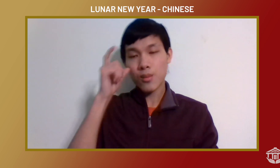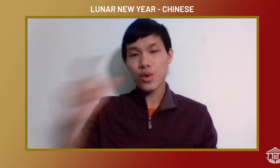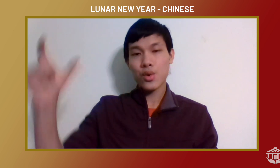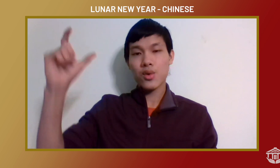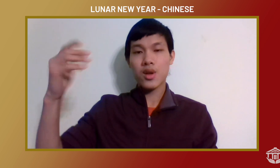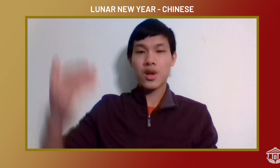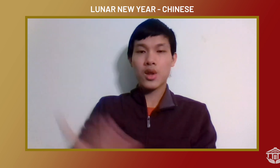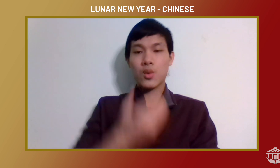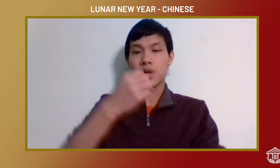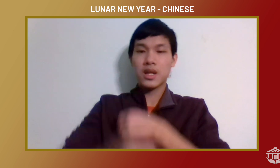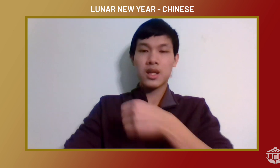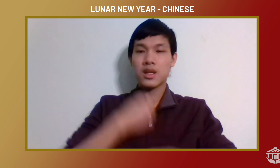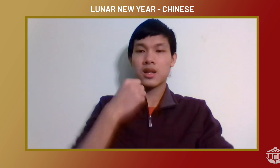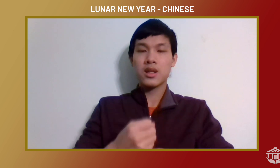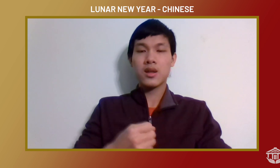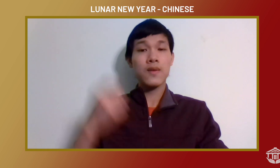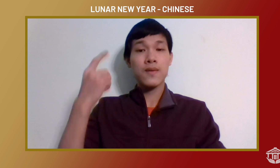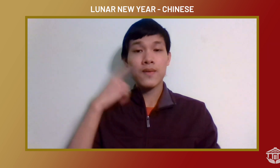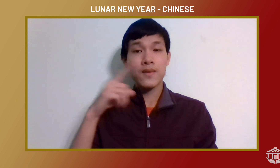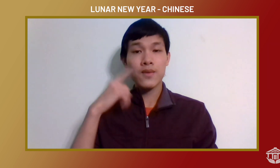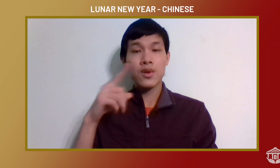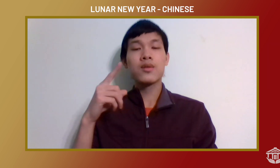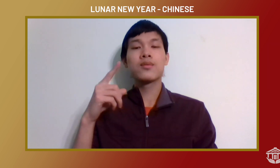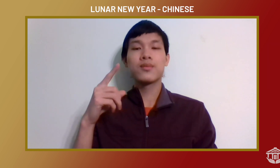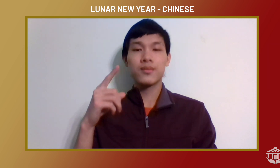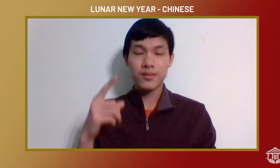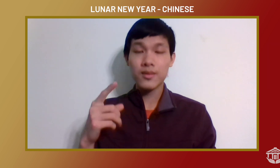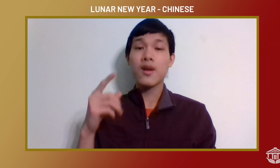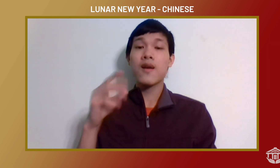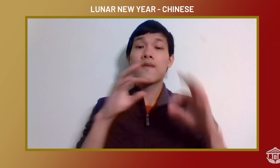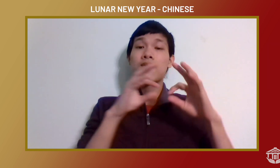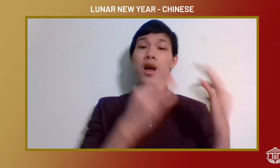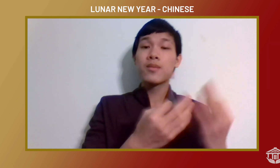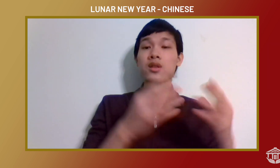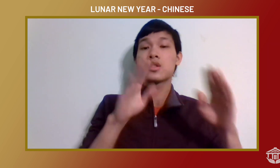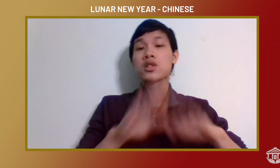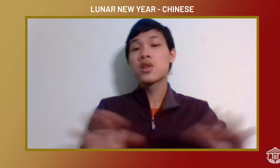parents and children. Families recognize the Lunar New Year by coming being together.